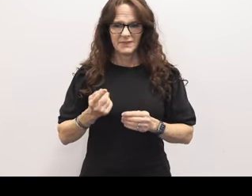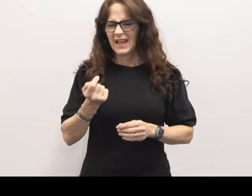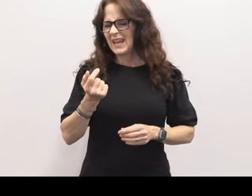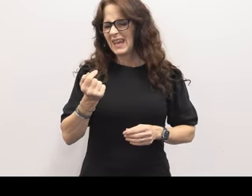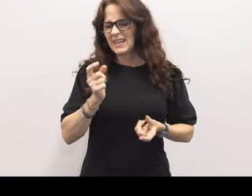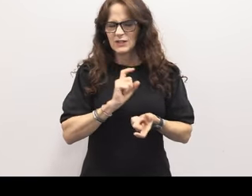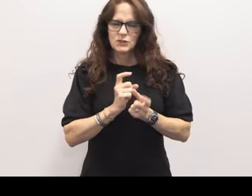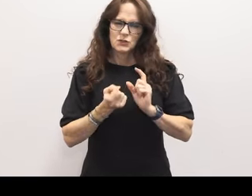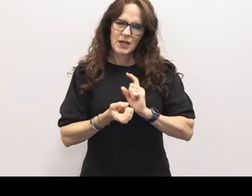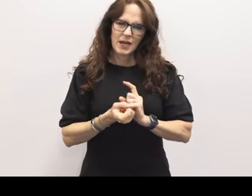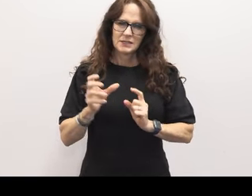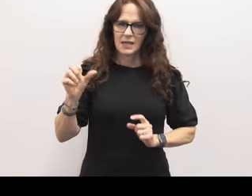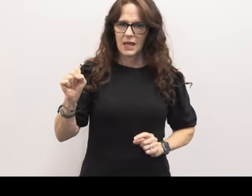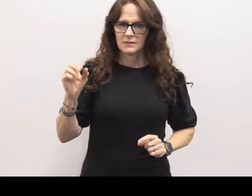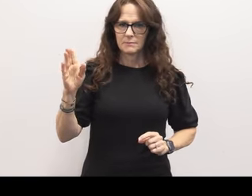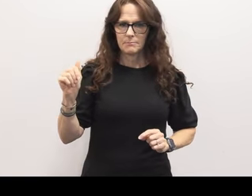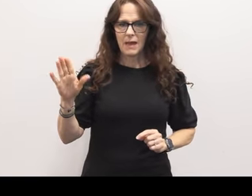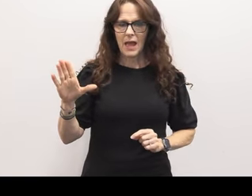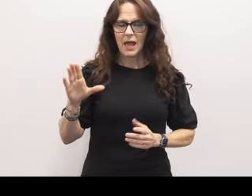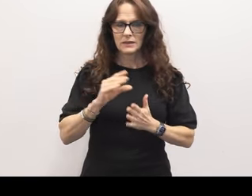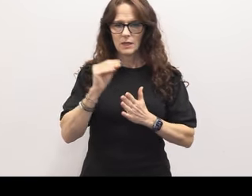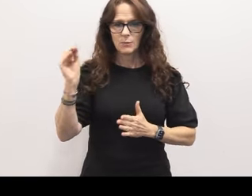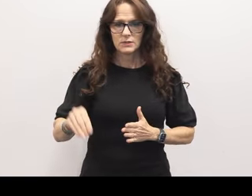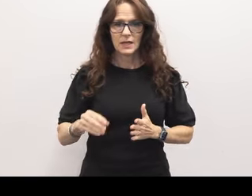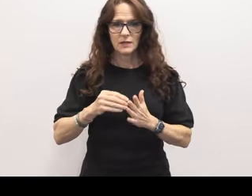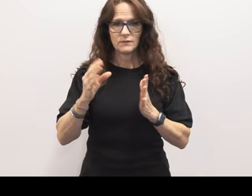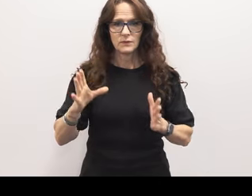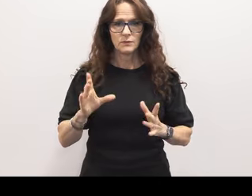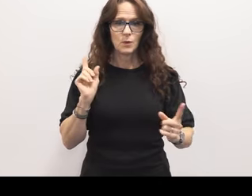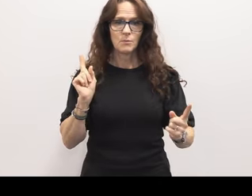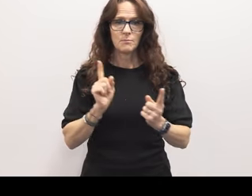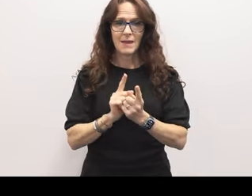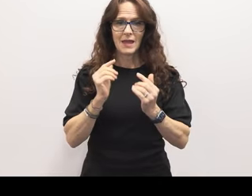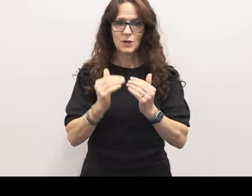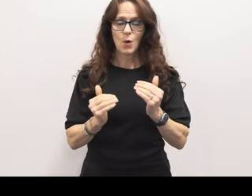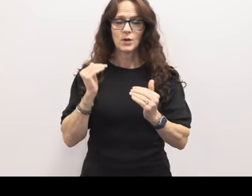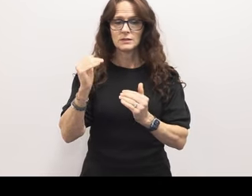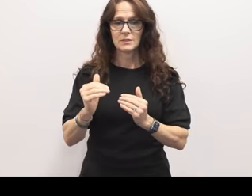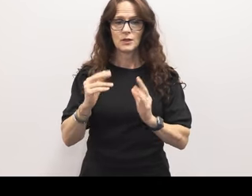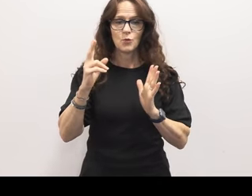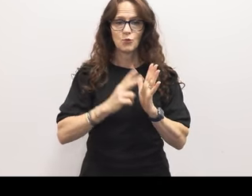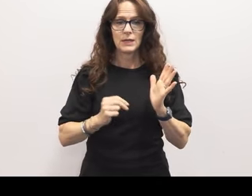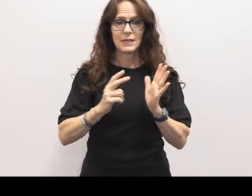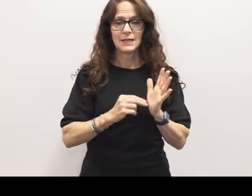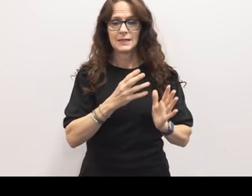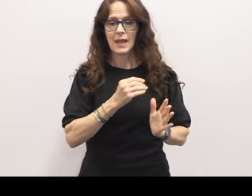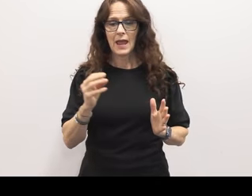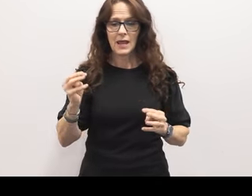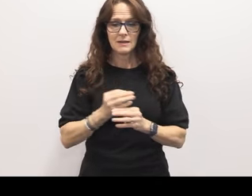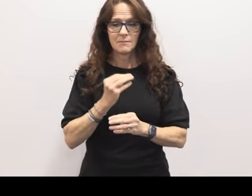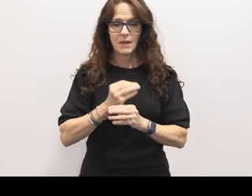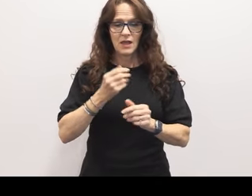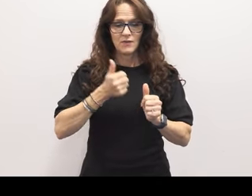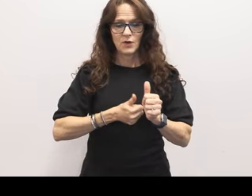in SPAC percent of students who met or exceeded standards in reading and math for each grade level.